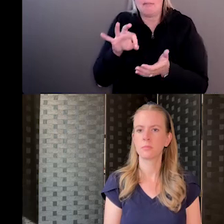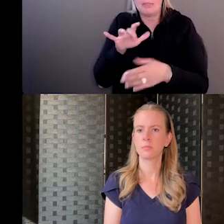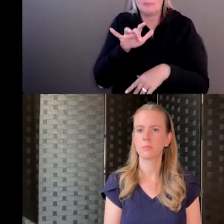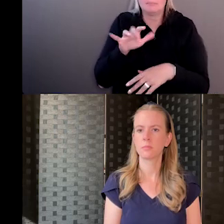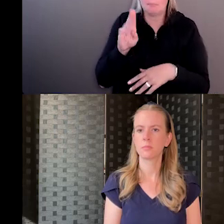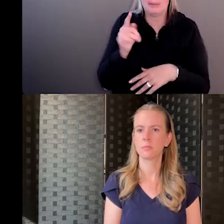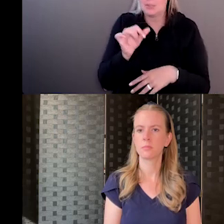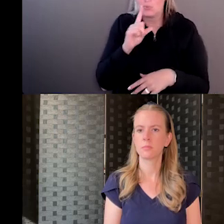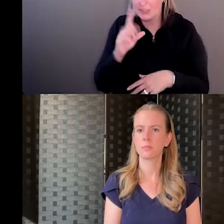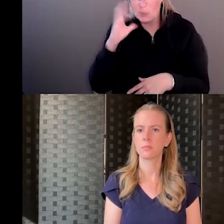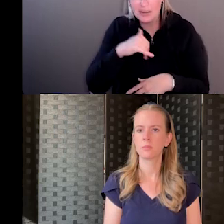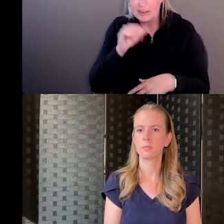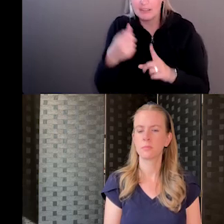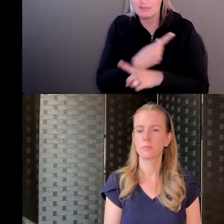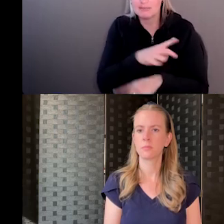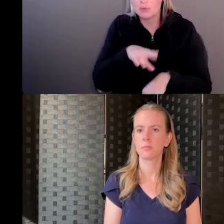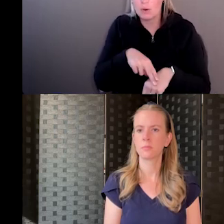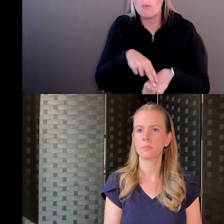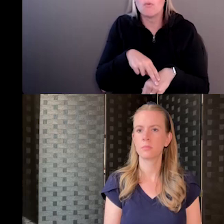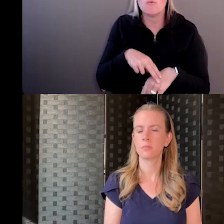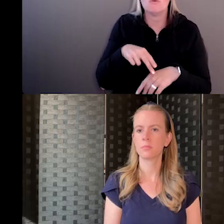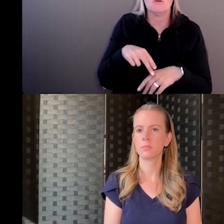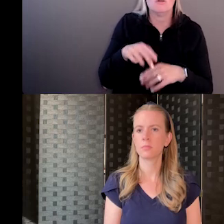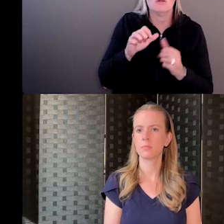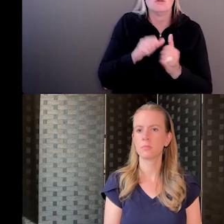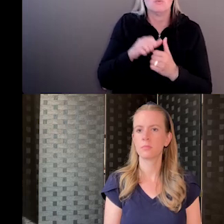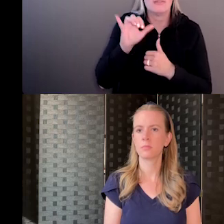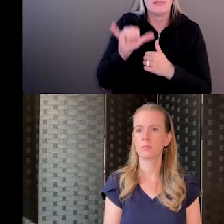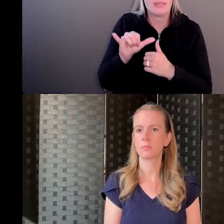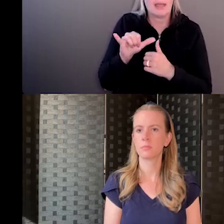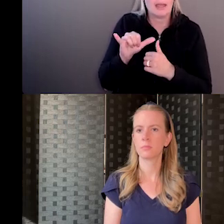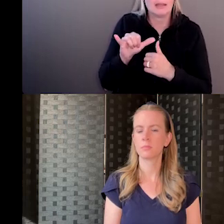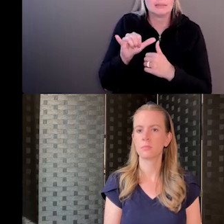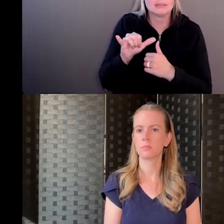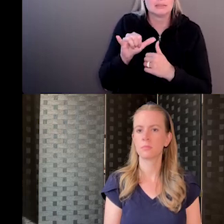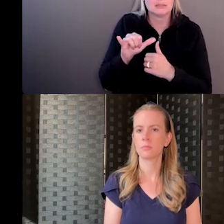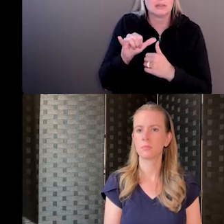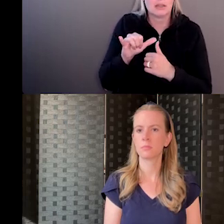and inconsistent. The padding in lined and logical property accounts for right to left languages for